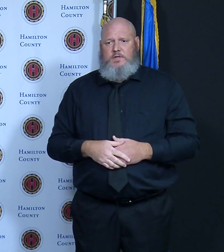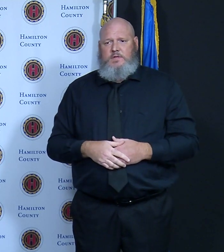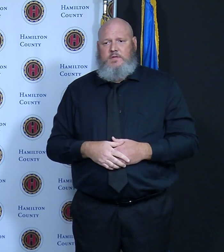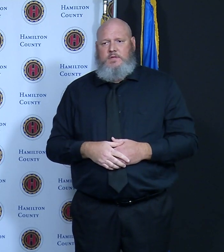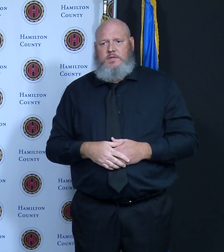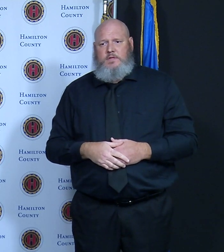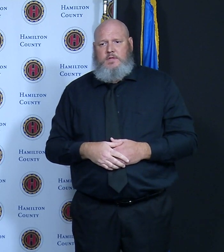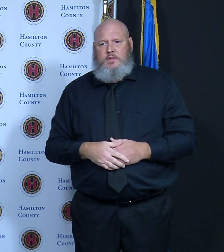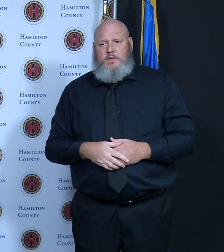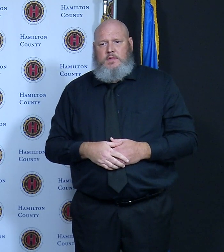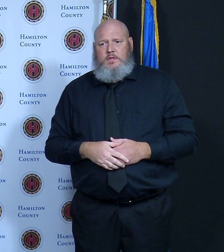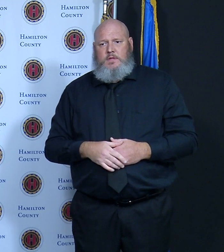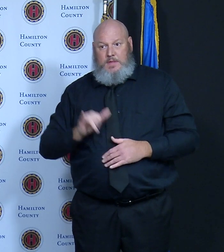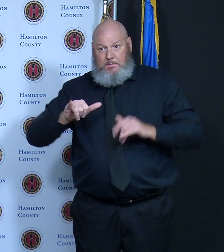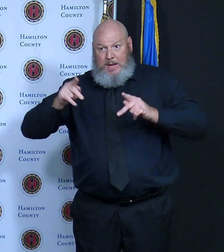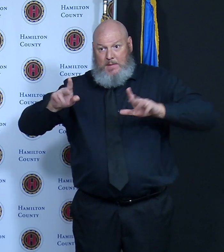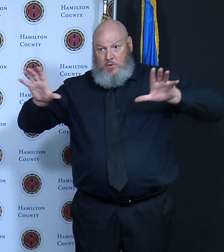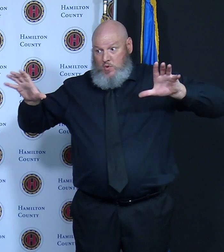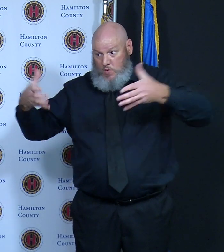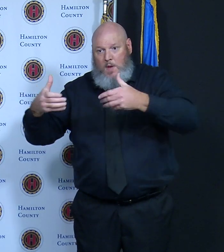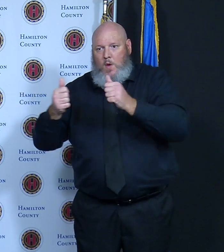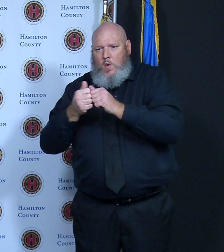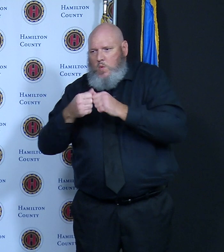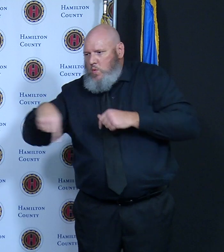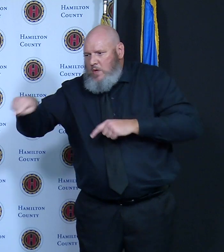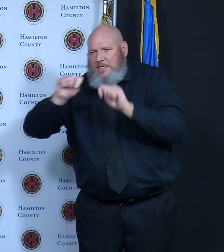like this they've been in existence for years in